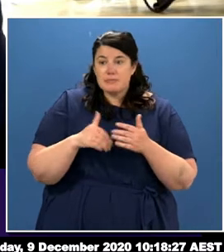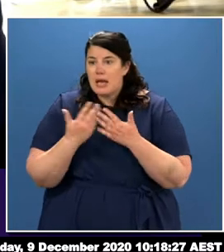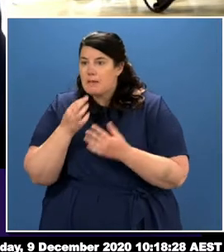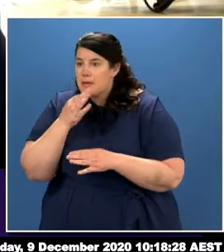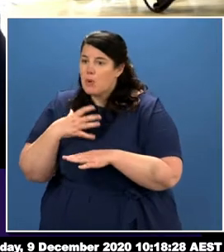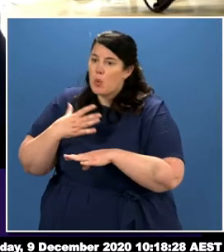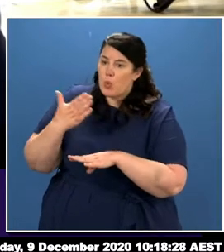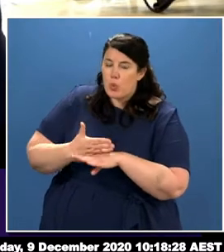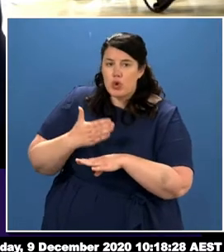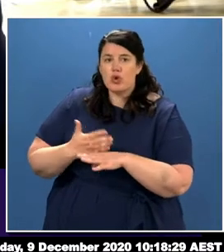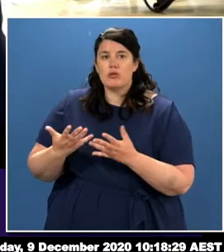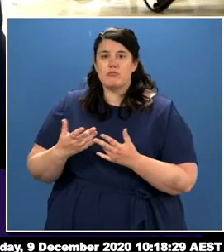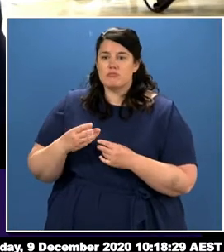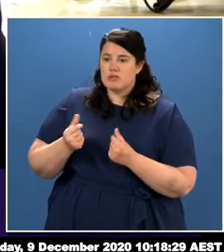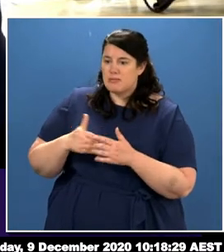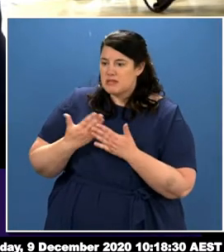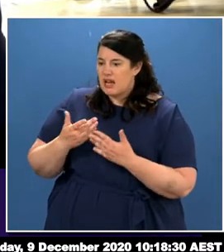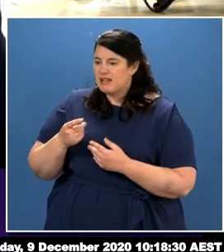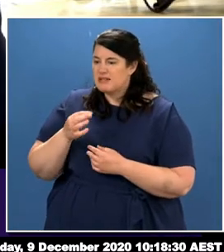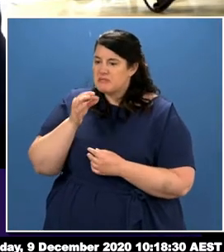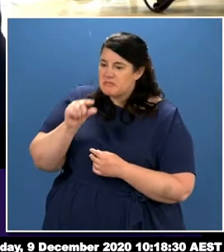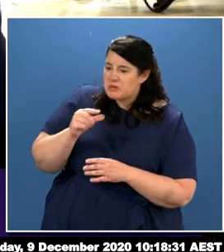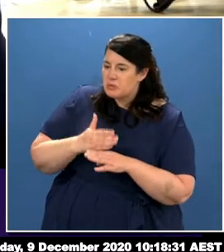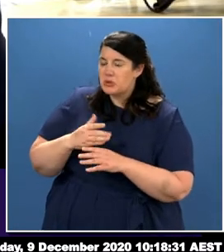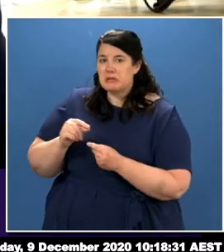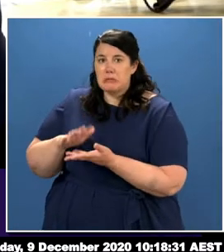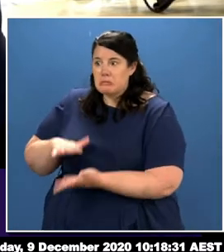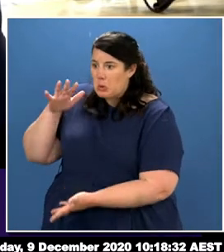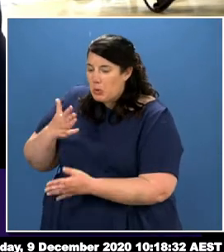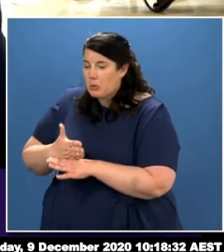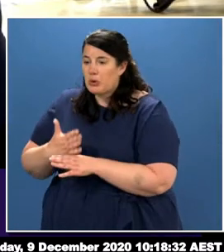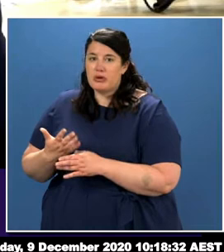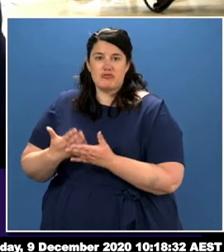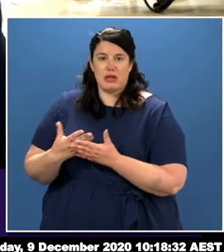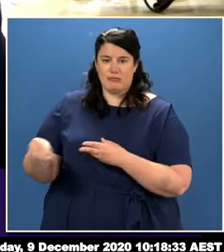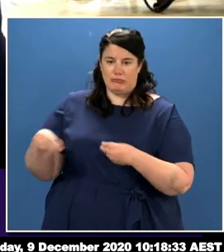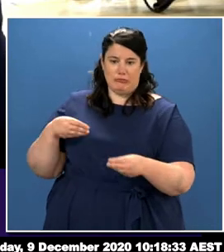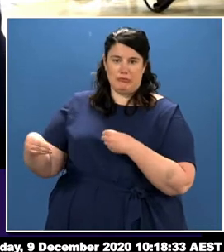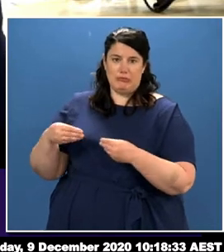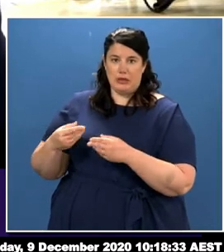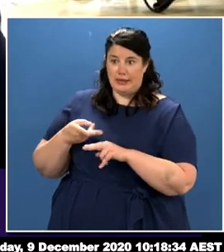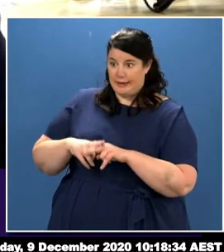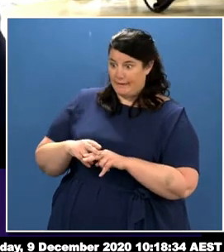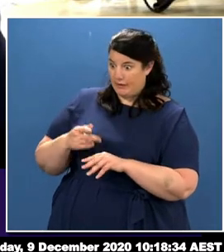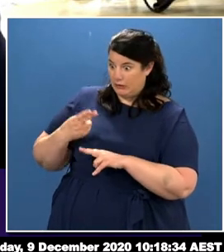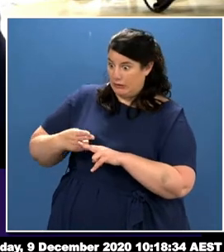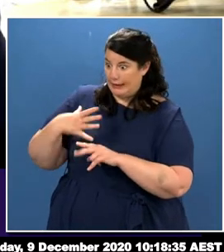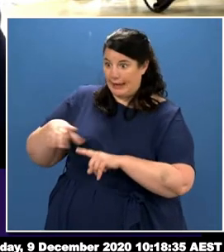hours than some days there won't be as much work, and you really have to judge it based on the urgency of the task.